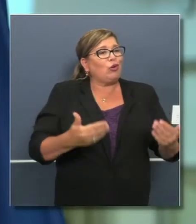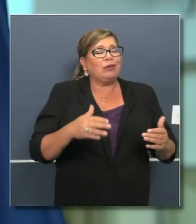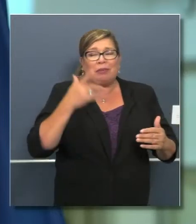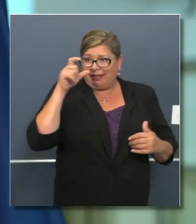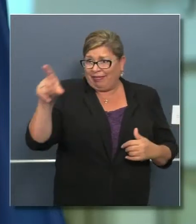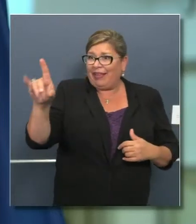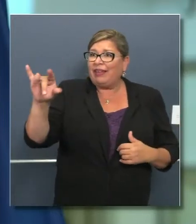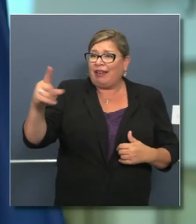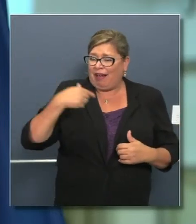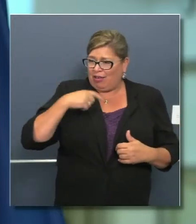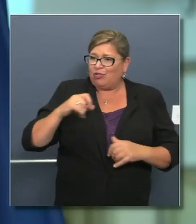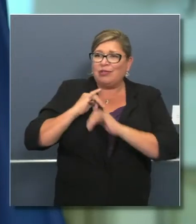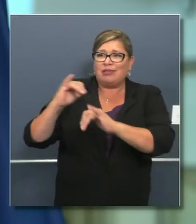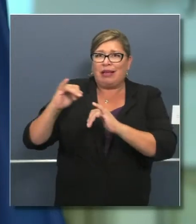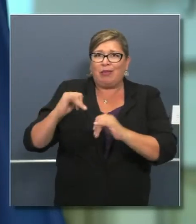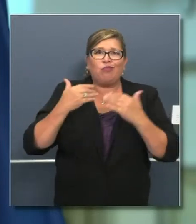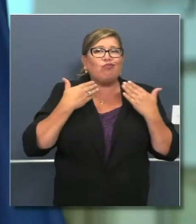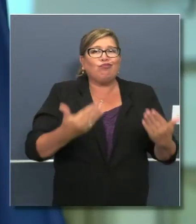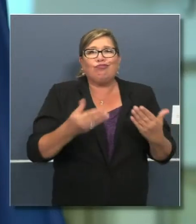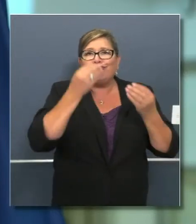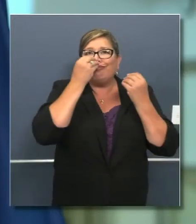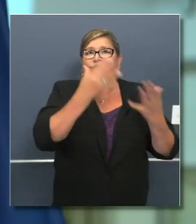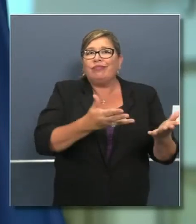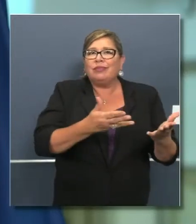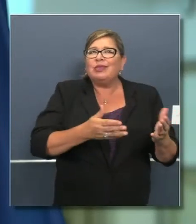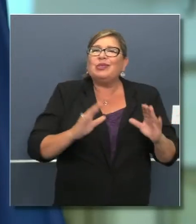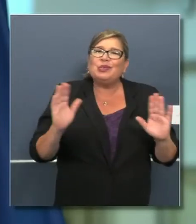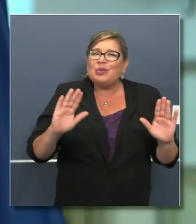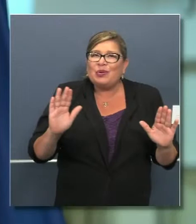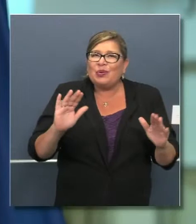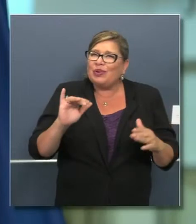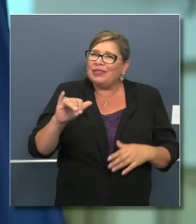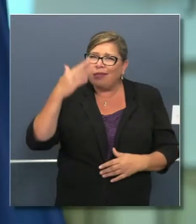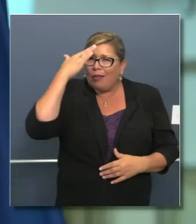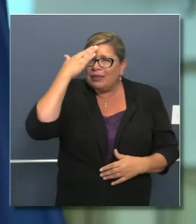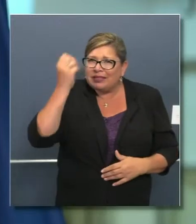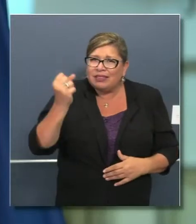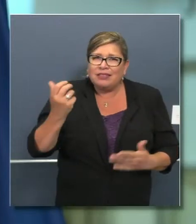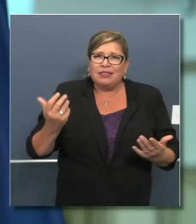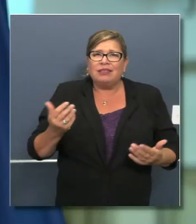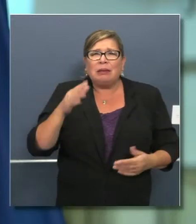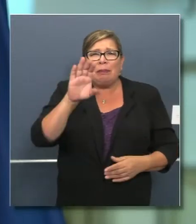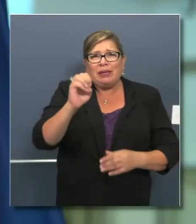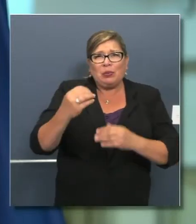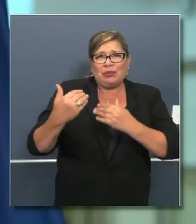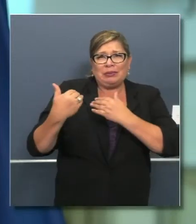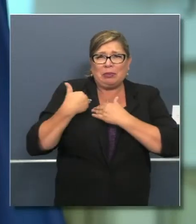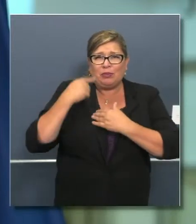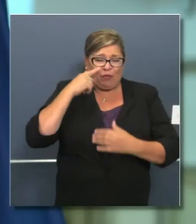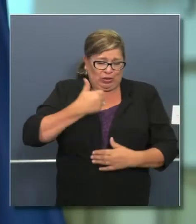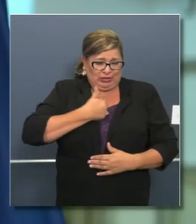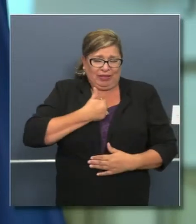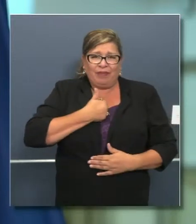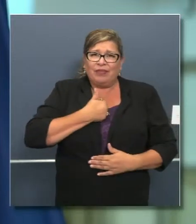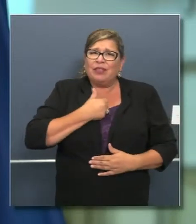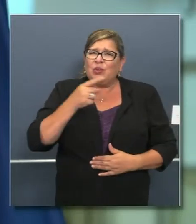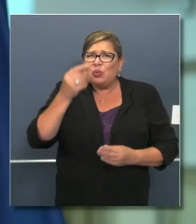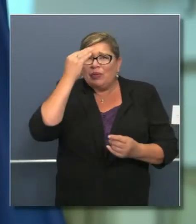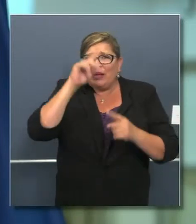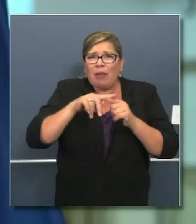I'm telling you just to be responsible not only to yourself but to others consider that when